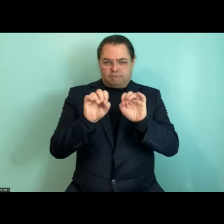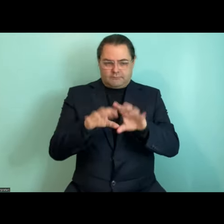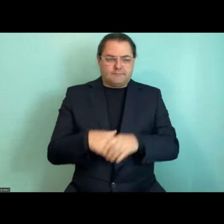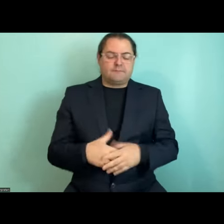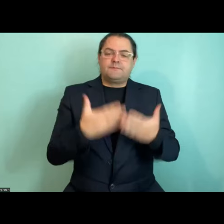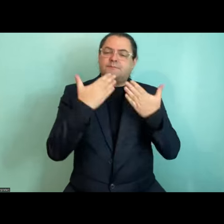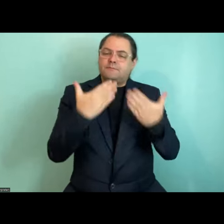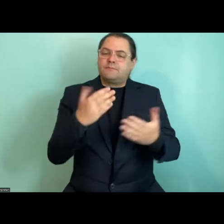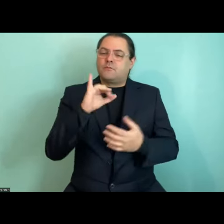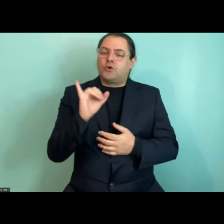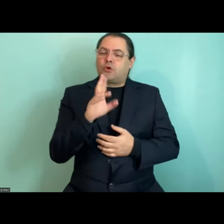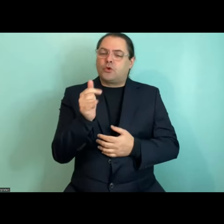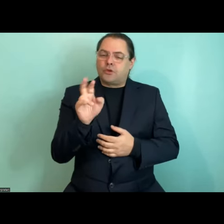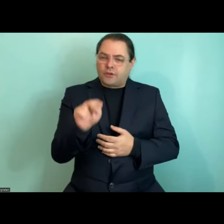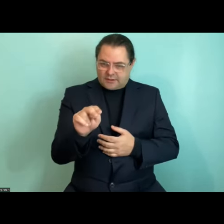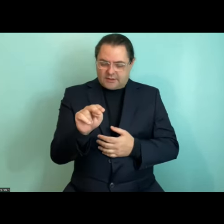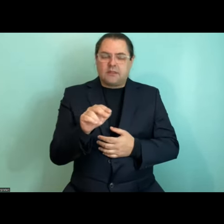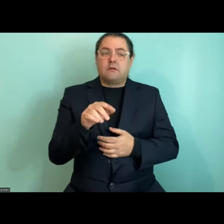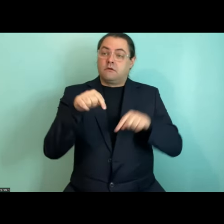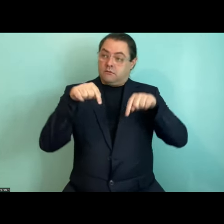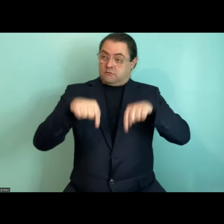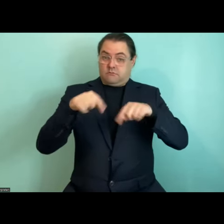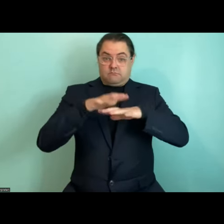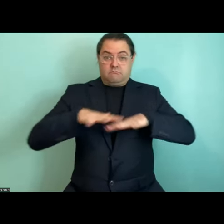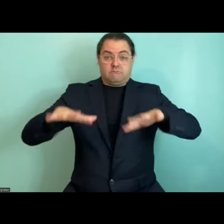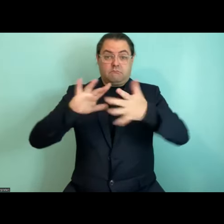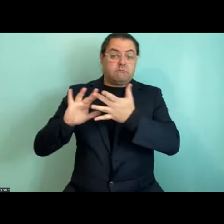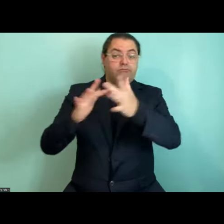Christian 09:57:33 decade legality on police de la from.